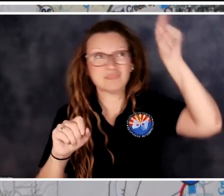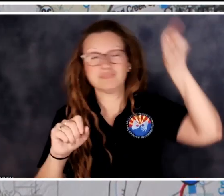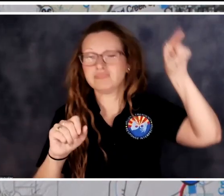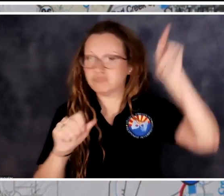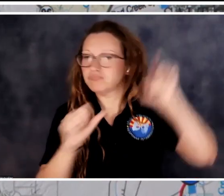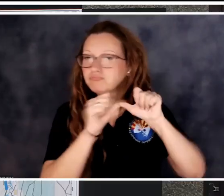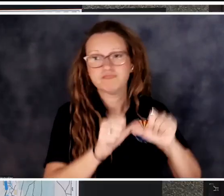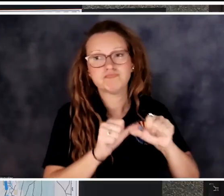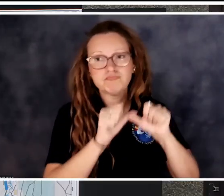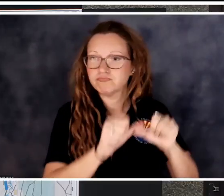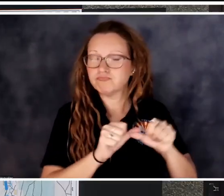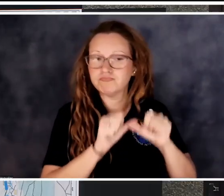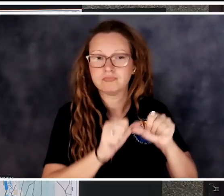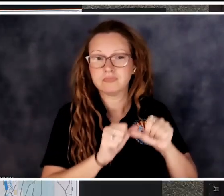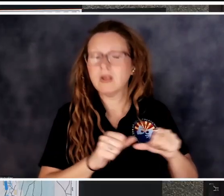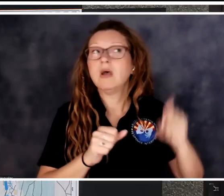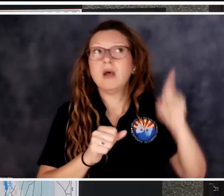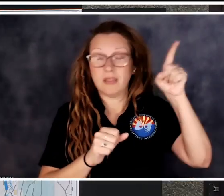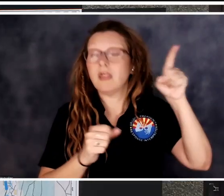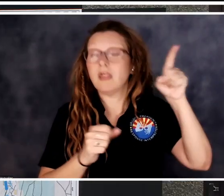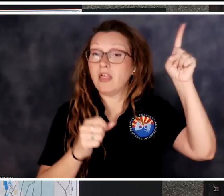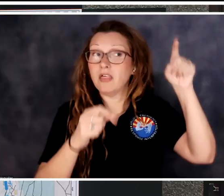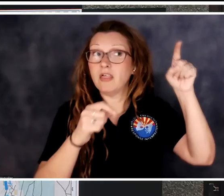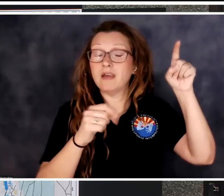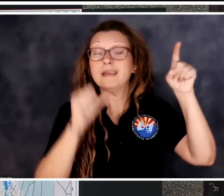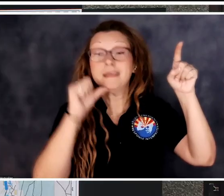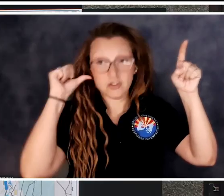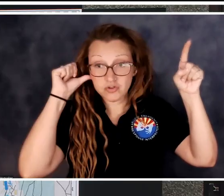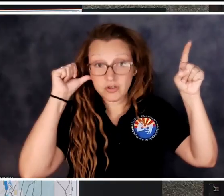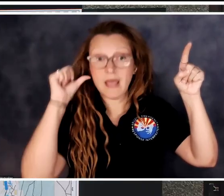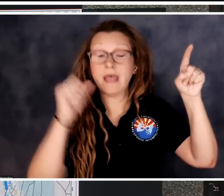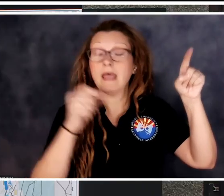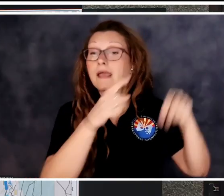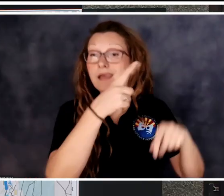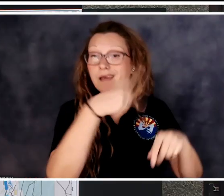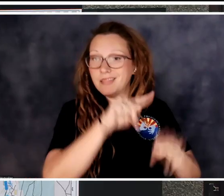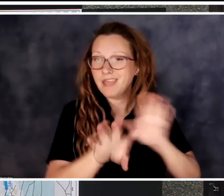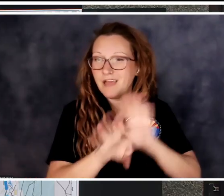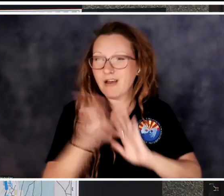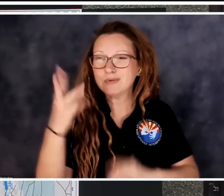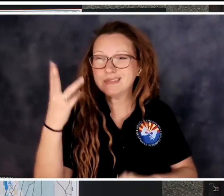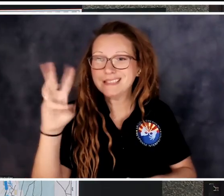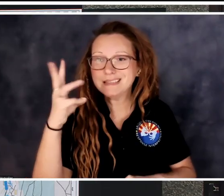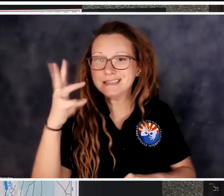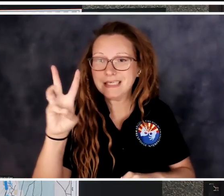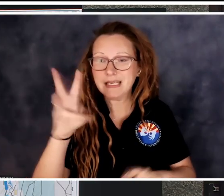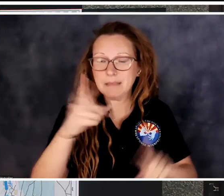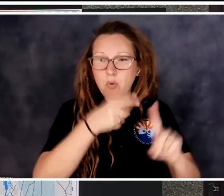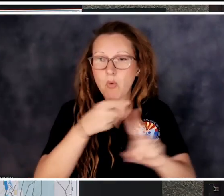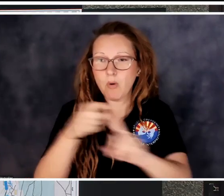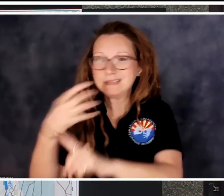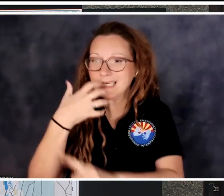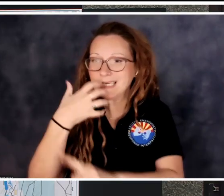Like I said yesterday, there was one case where they had 8 structures. They worked around with 16 pieces of heat.